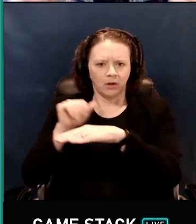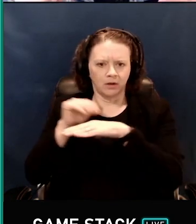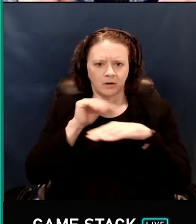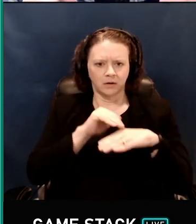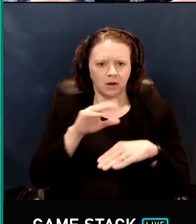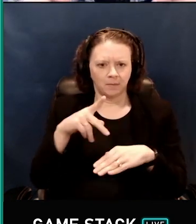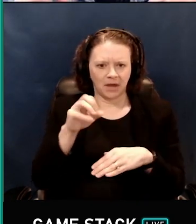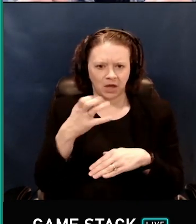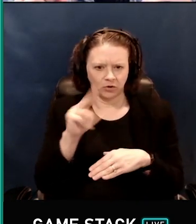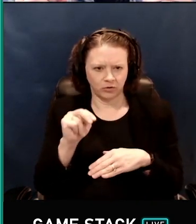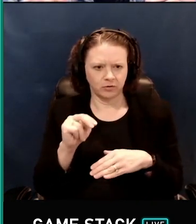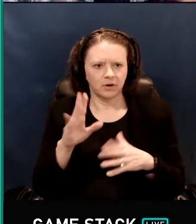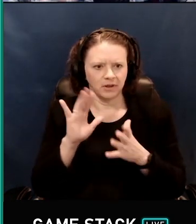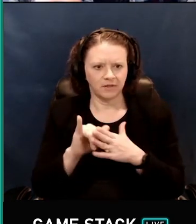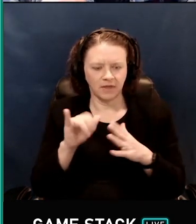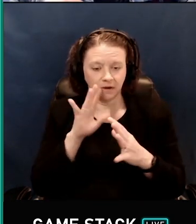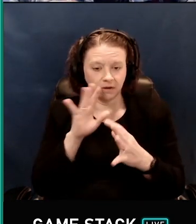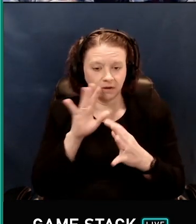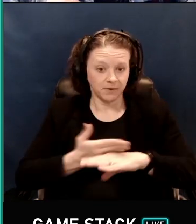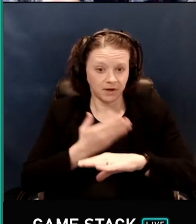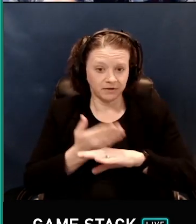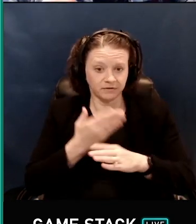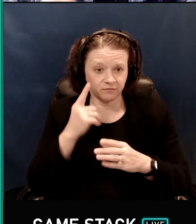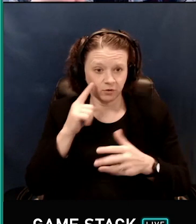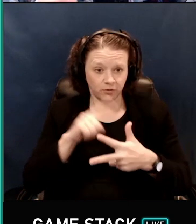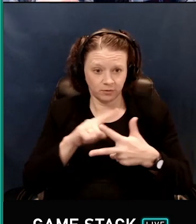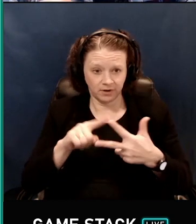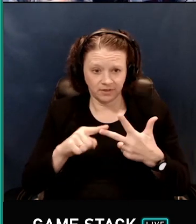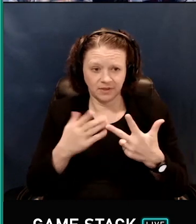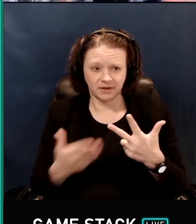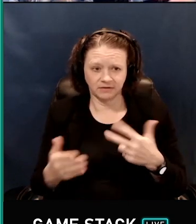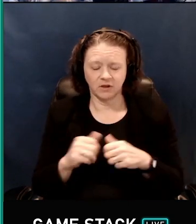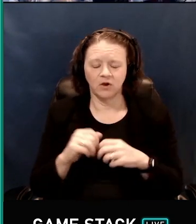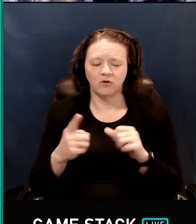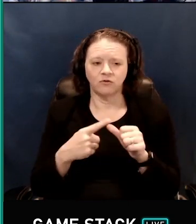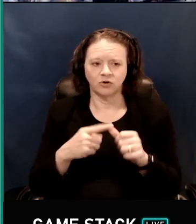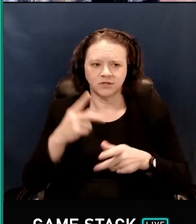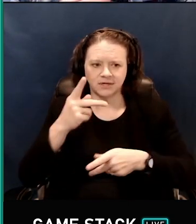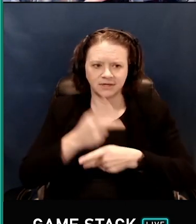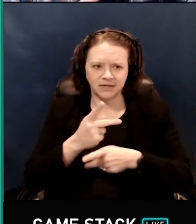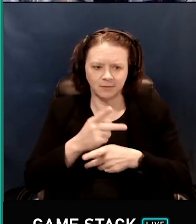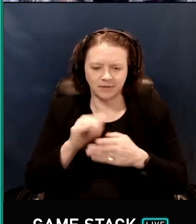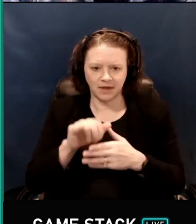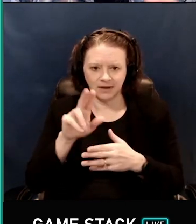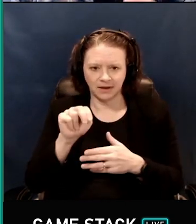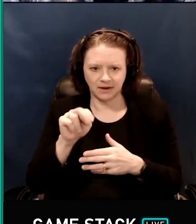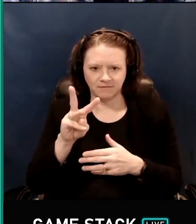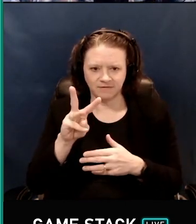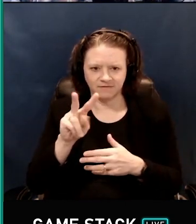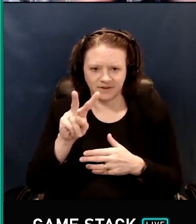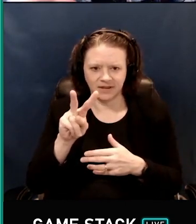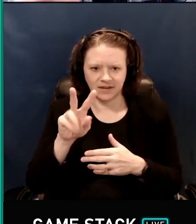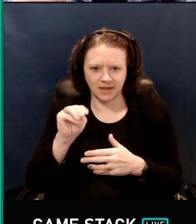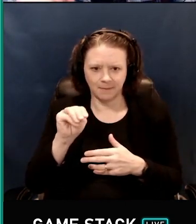NVMe SSD drive fed that, as I was mentioning before, we want to make sure that we get the most out of the hardware.